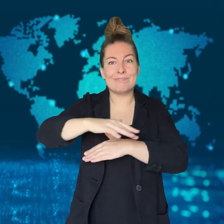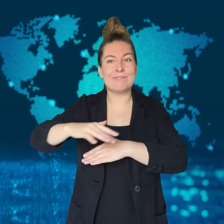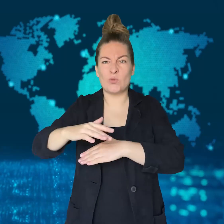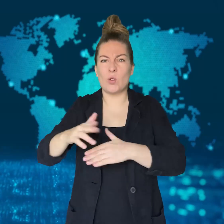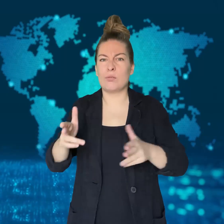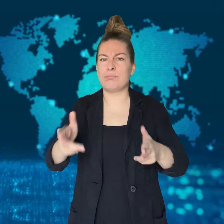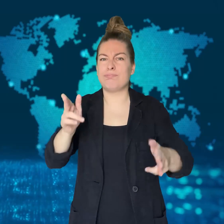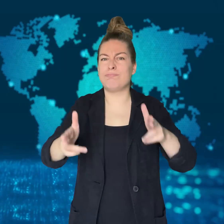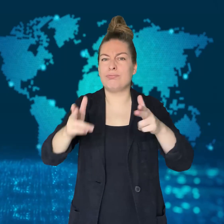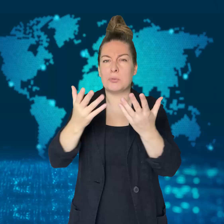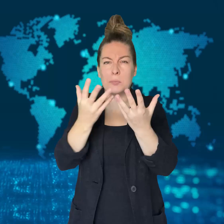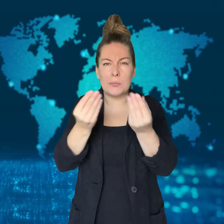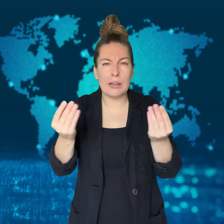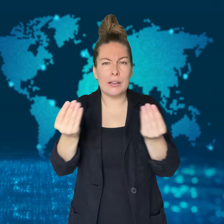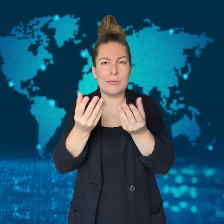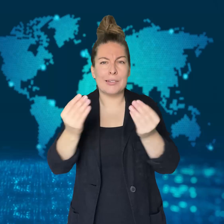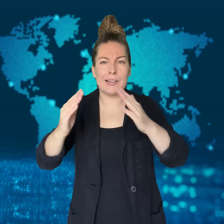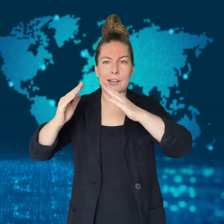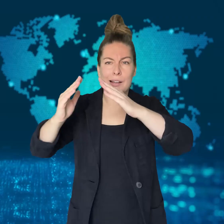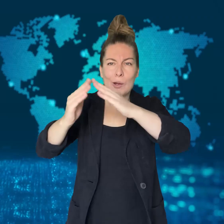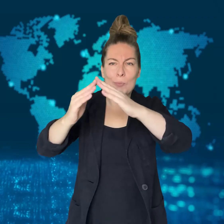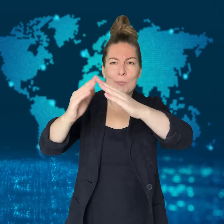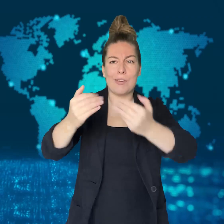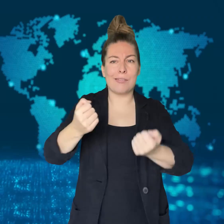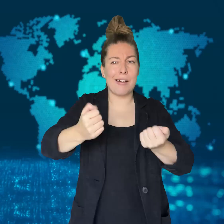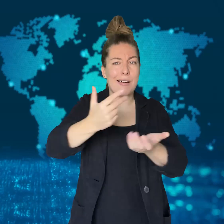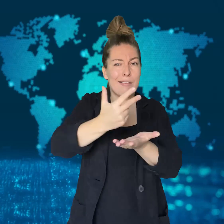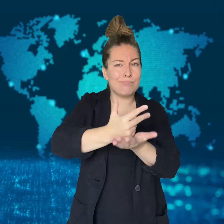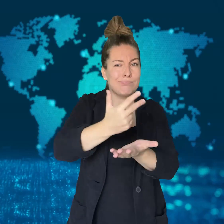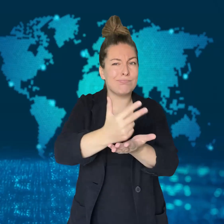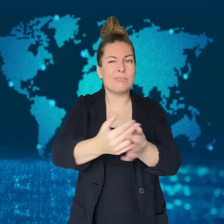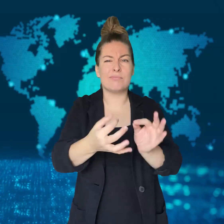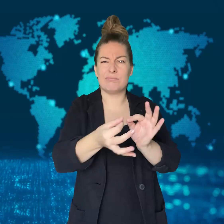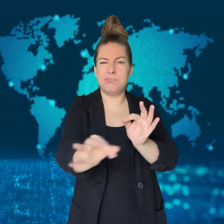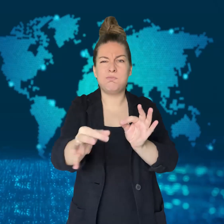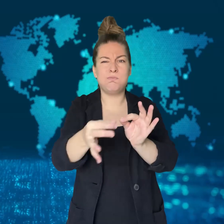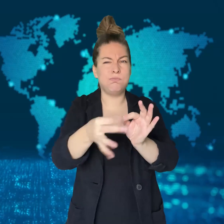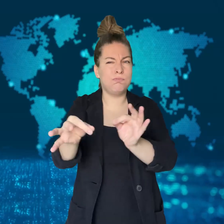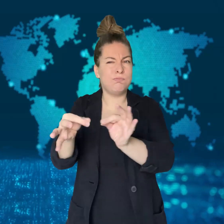As gangs entered the area carrying automatic rifles,